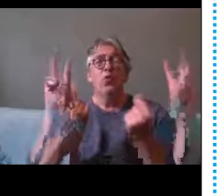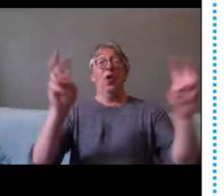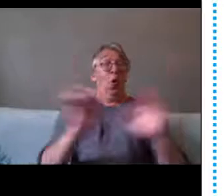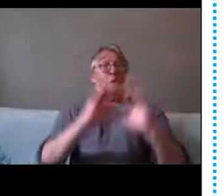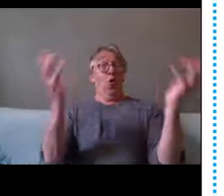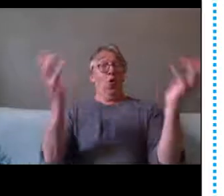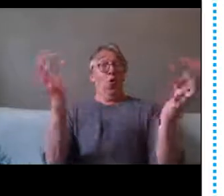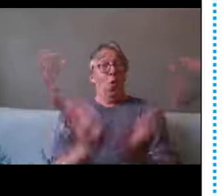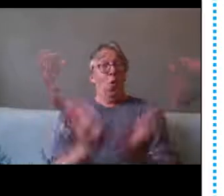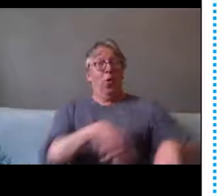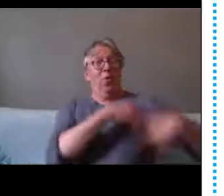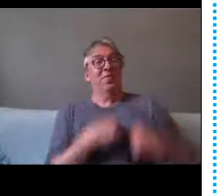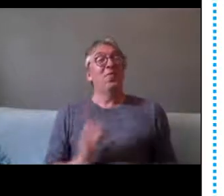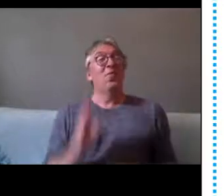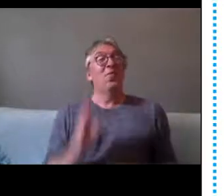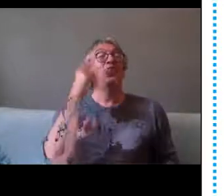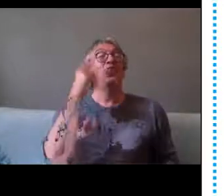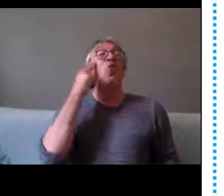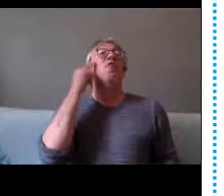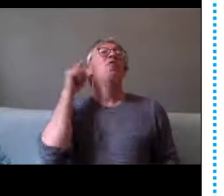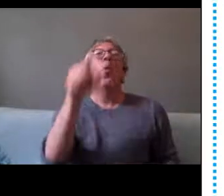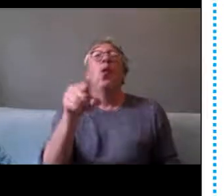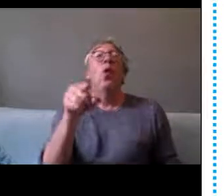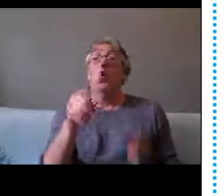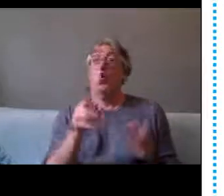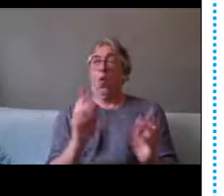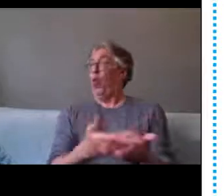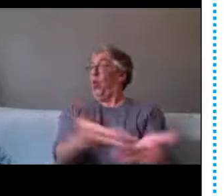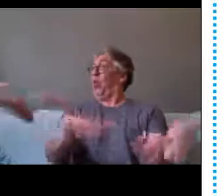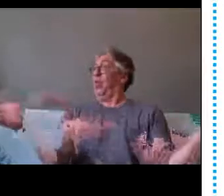And here I want to introduce our handbook, Just do it now.